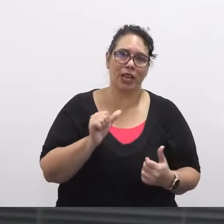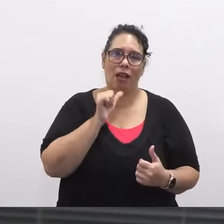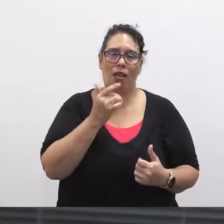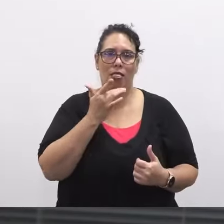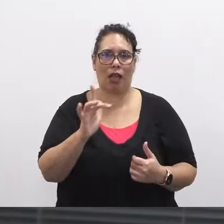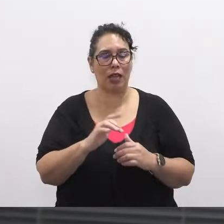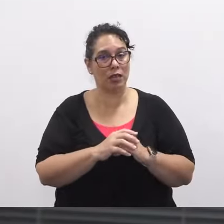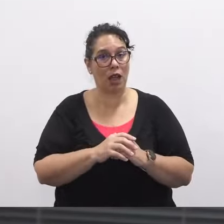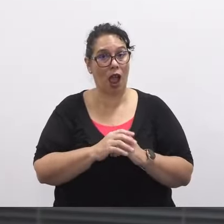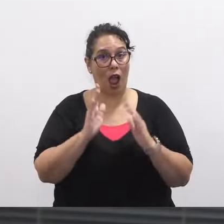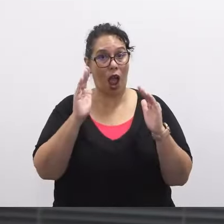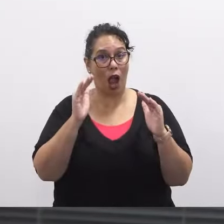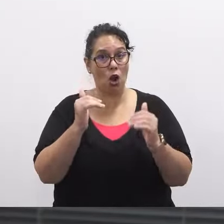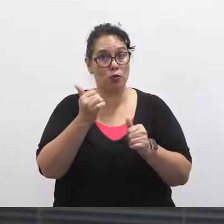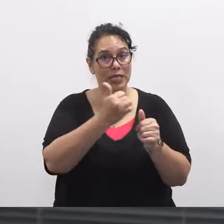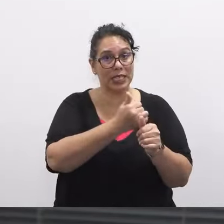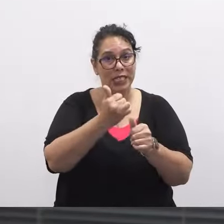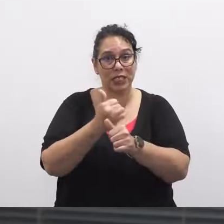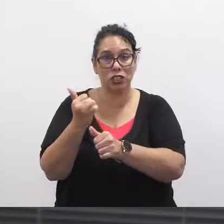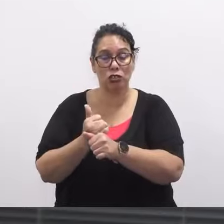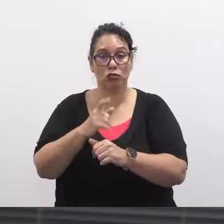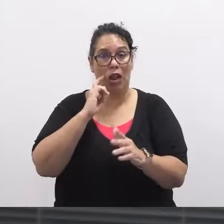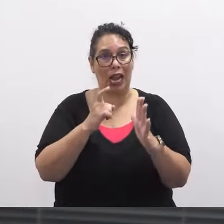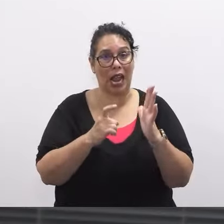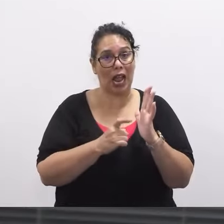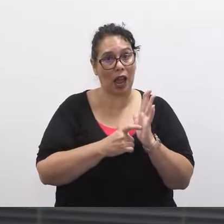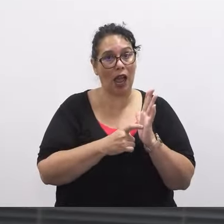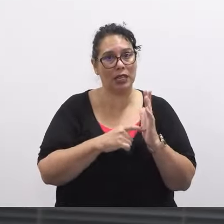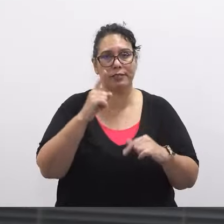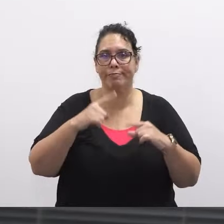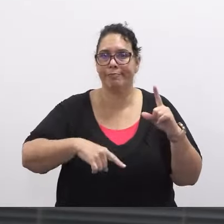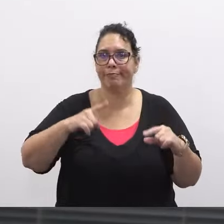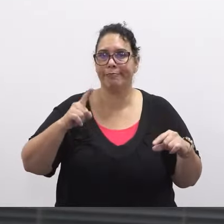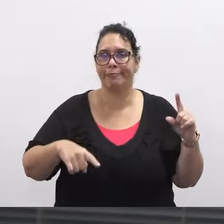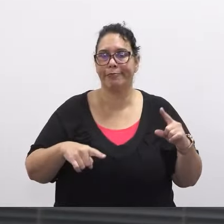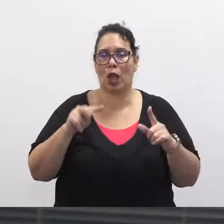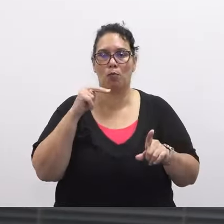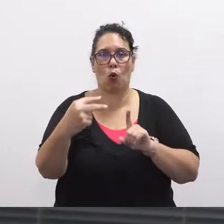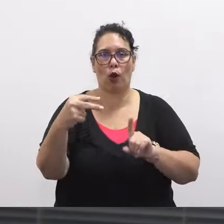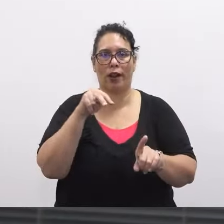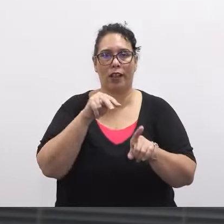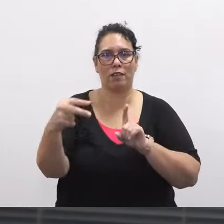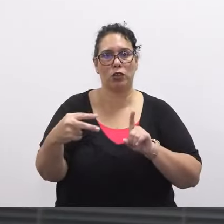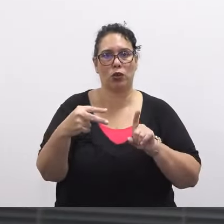I hope that each of you recognize that there are varied views regarding the wisdom of taking the COVID vaccine.